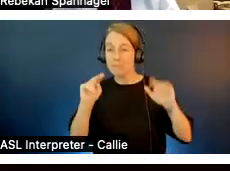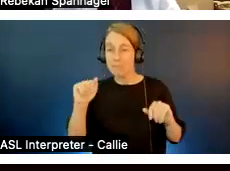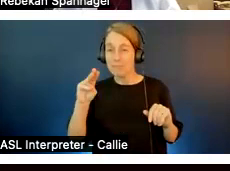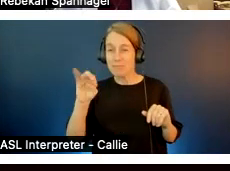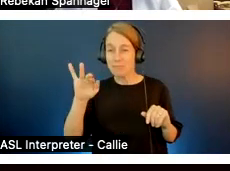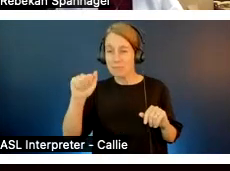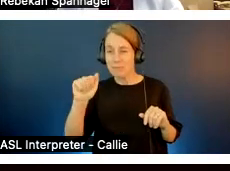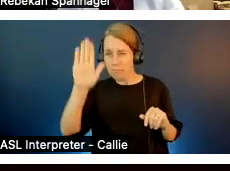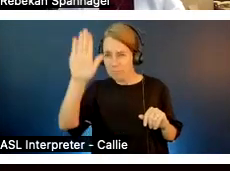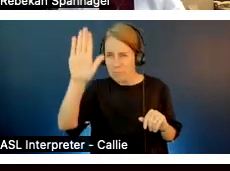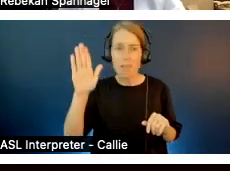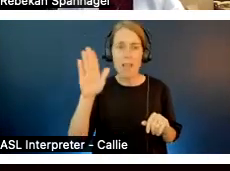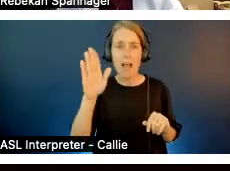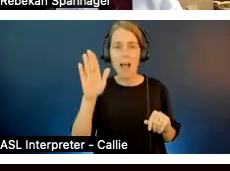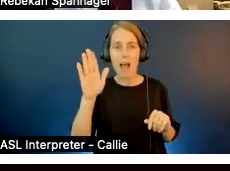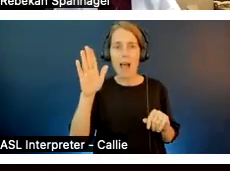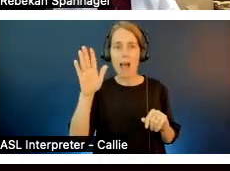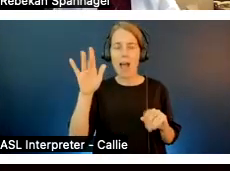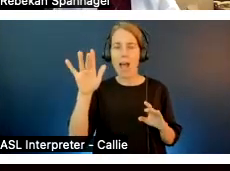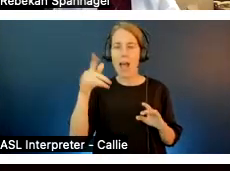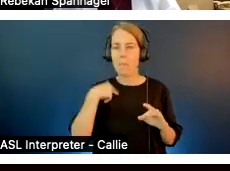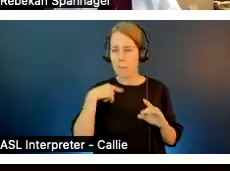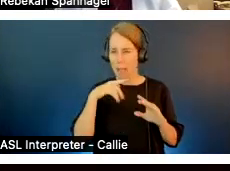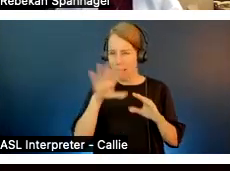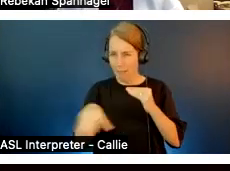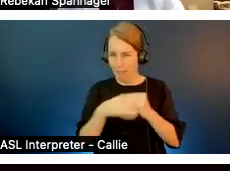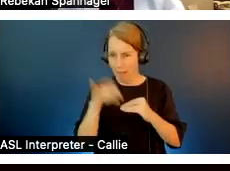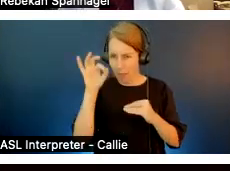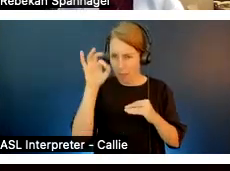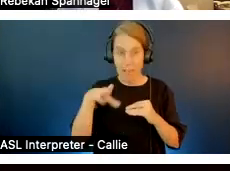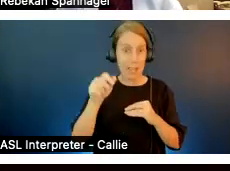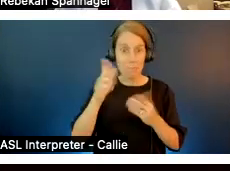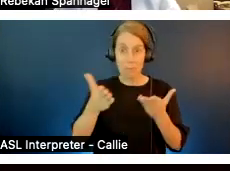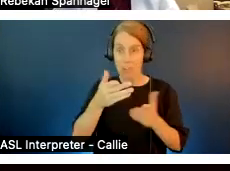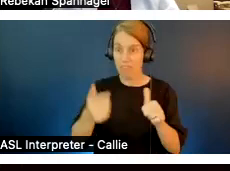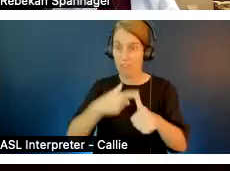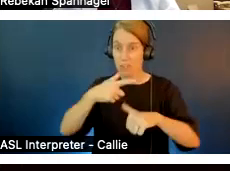that i think some people may be asking if you have not gone through this before we get a notice that